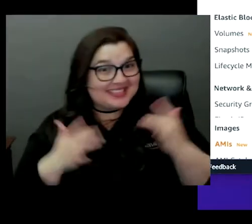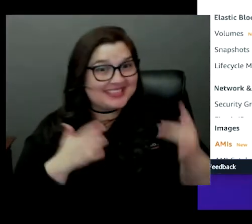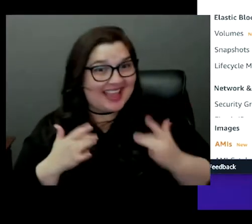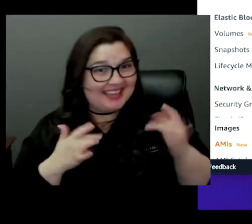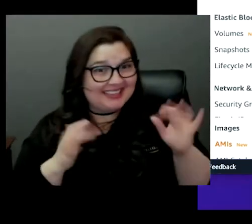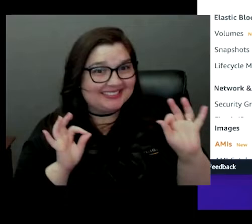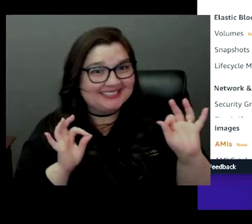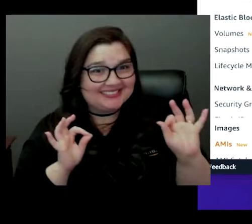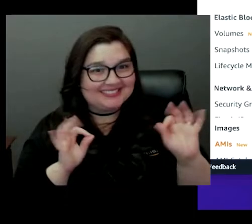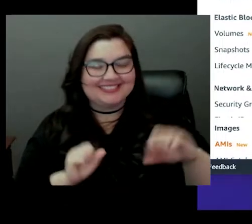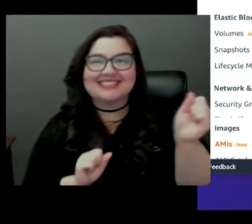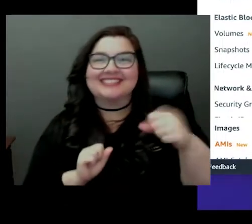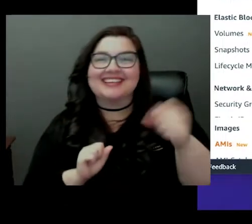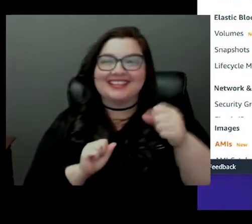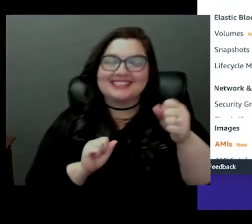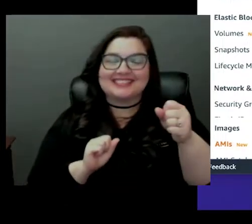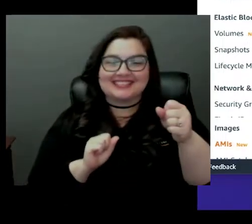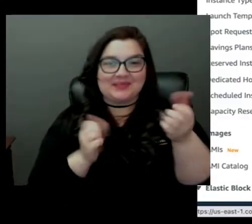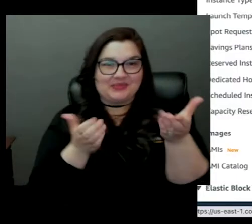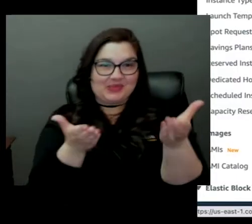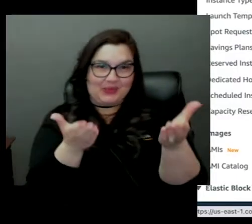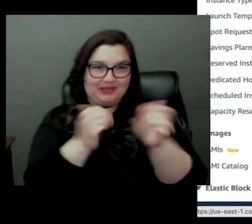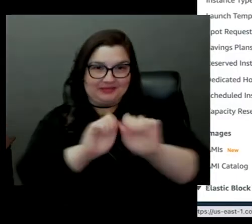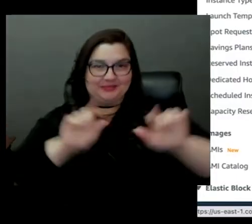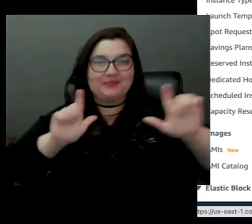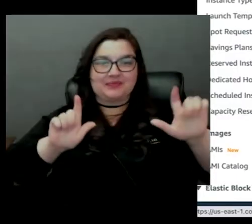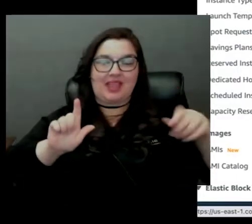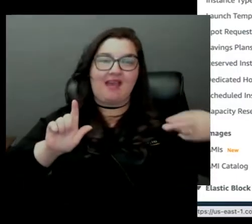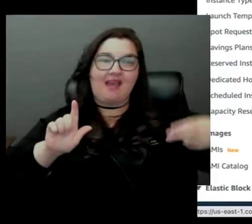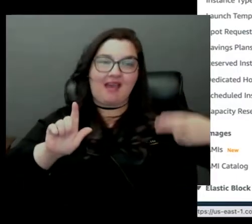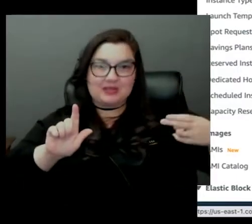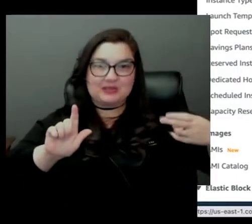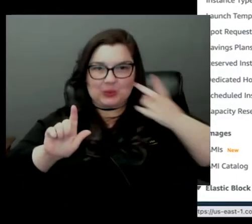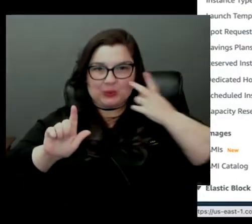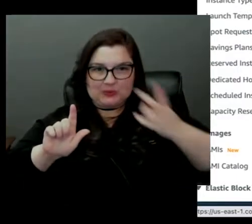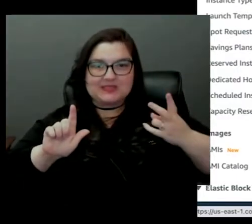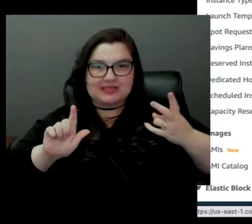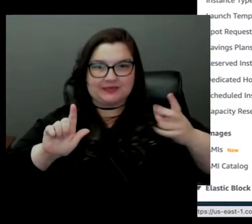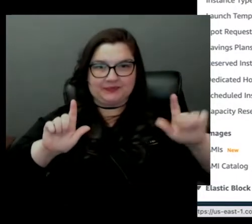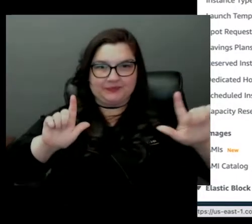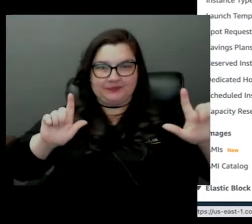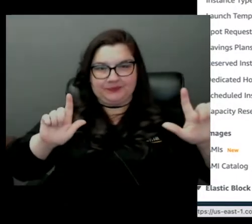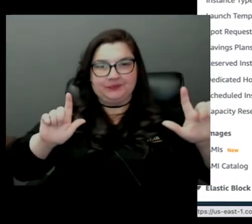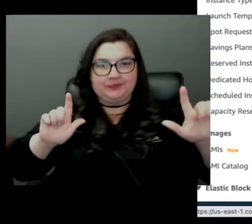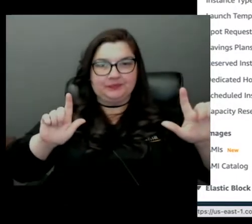So what we have here is Hanzhoo's got- We're in the EC2 console